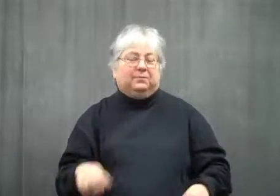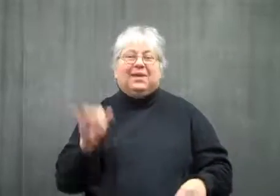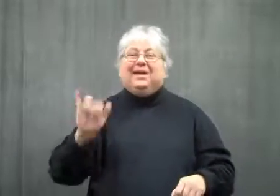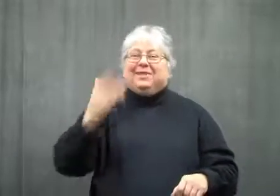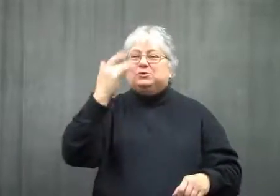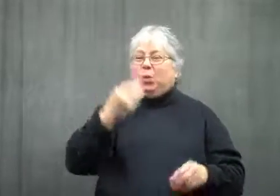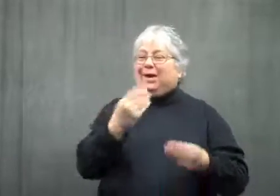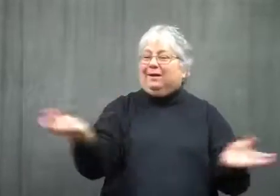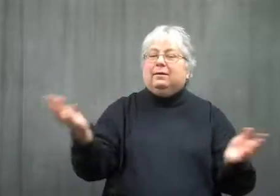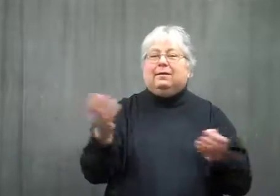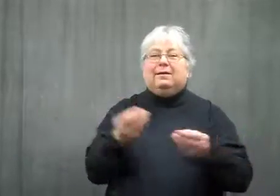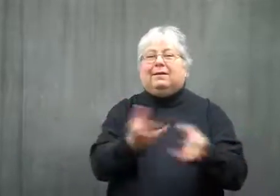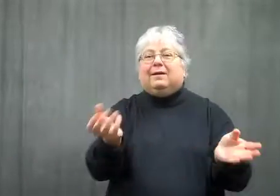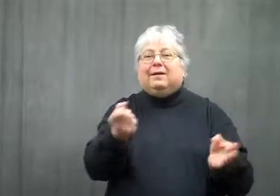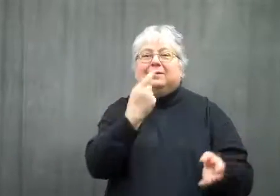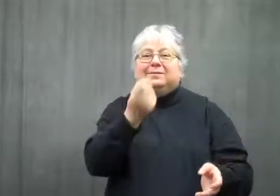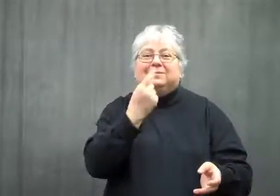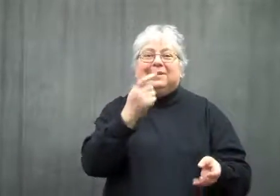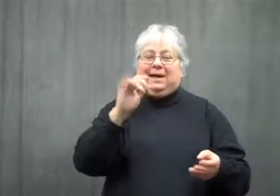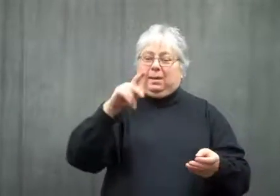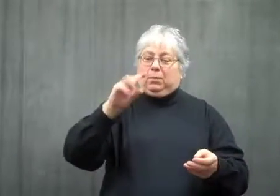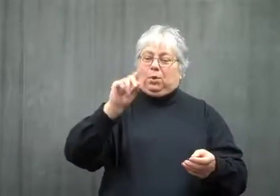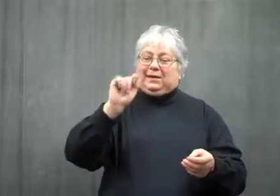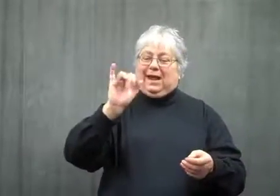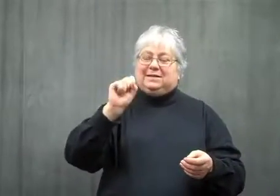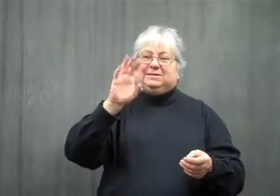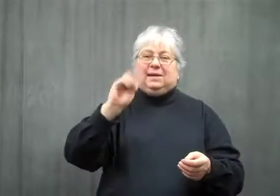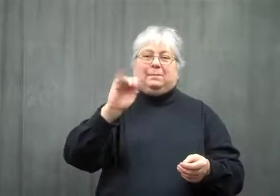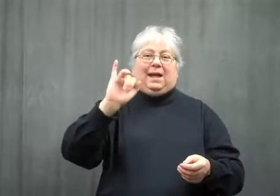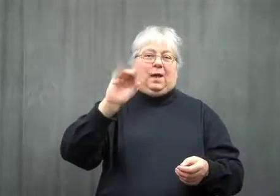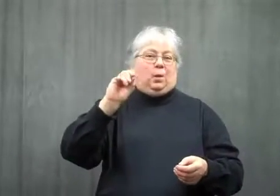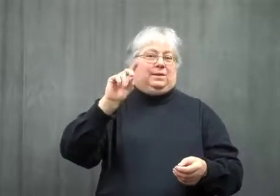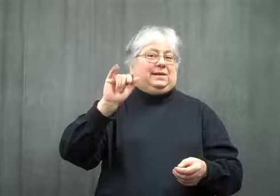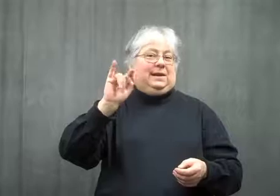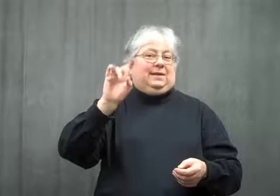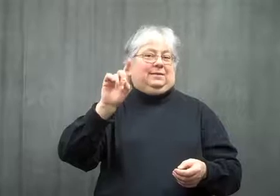That's why they are distributing potassium iodide...